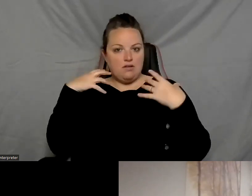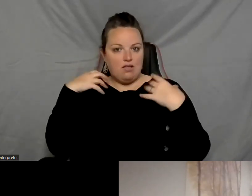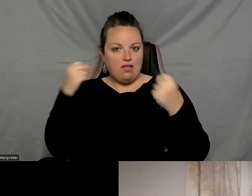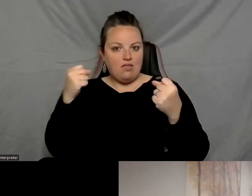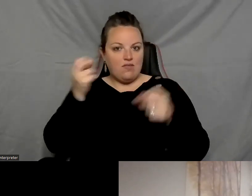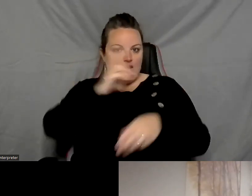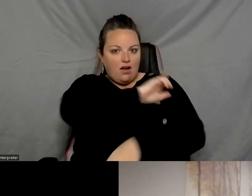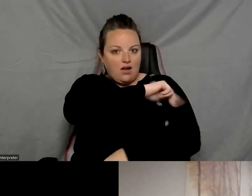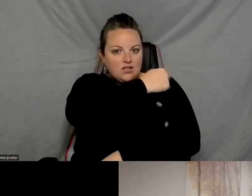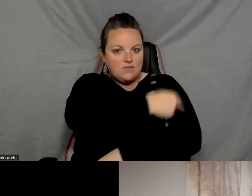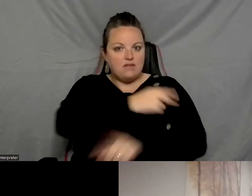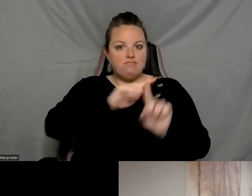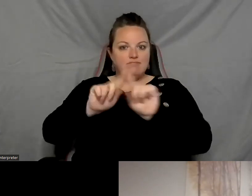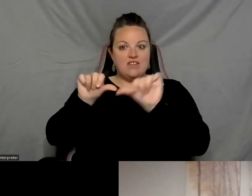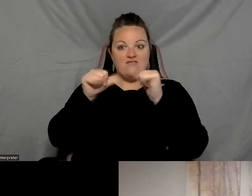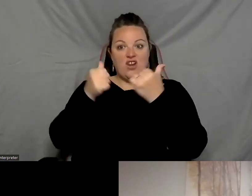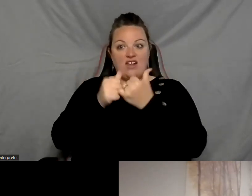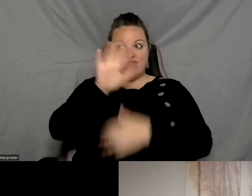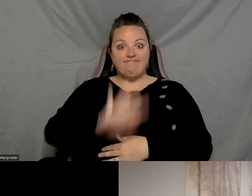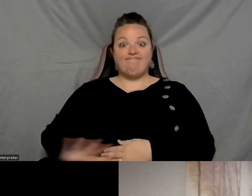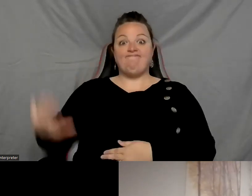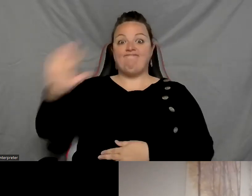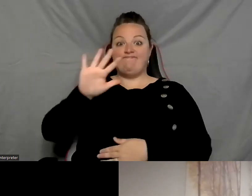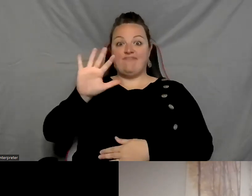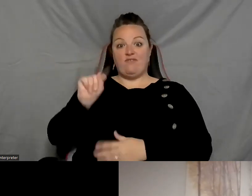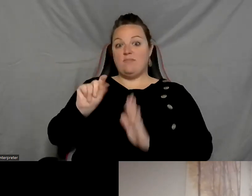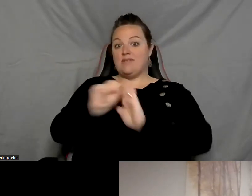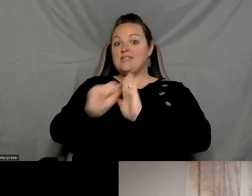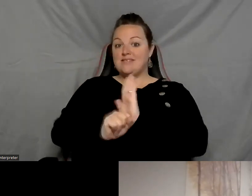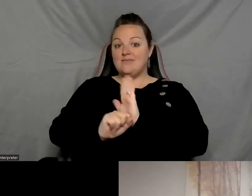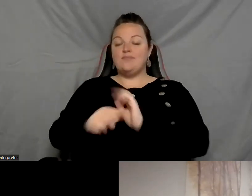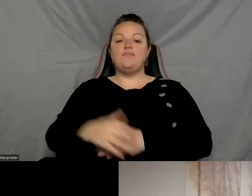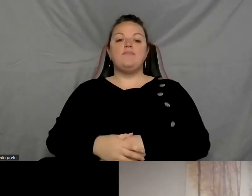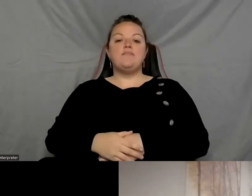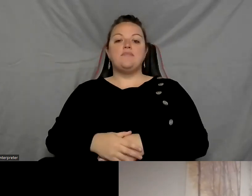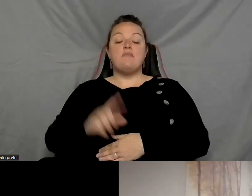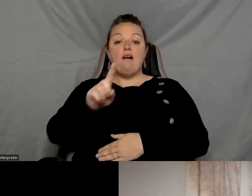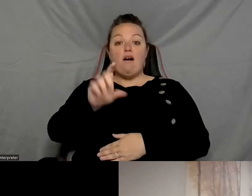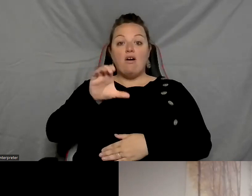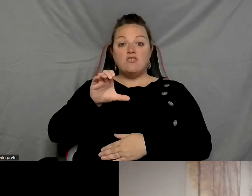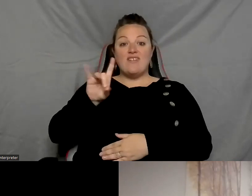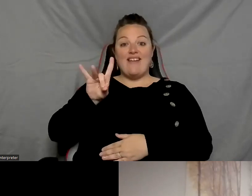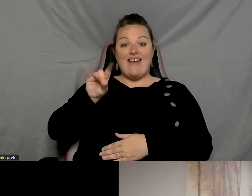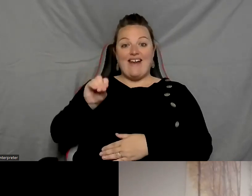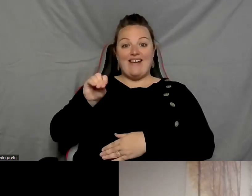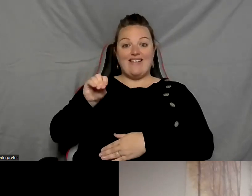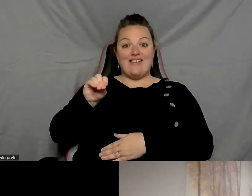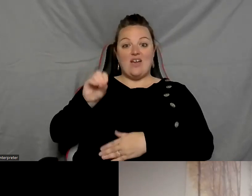and agencies across the state. There are over 180 occupational therapy and